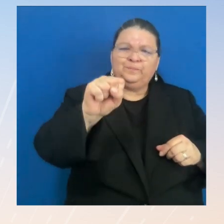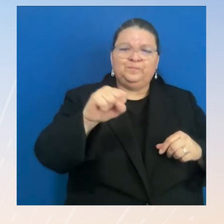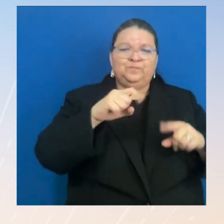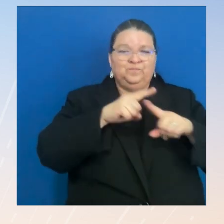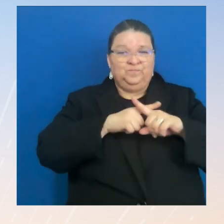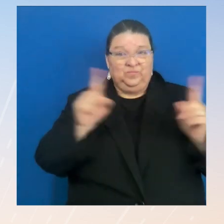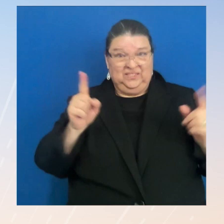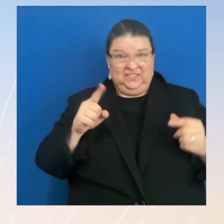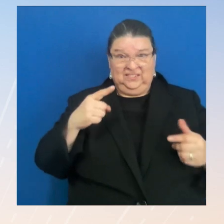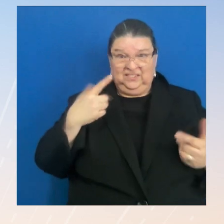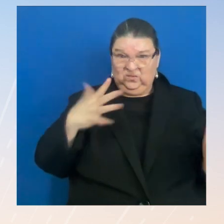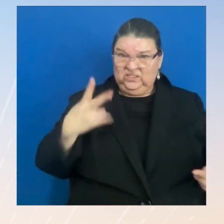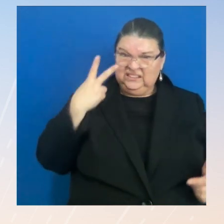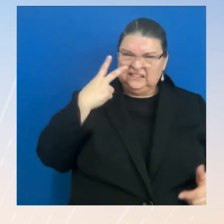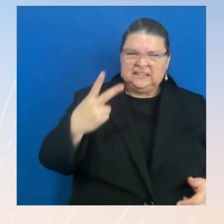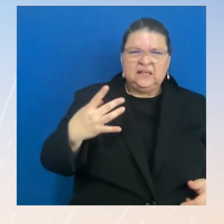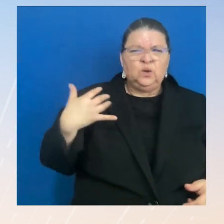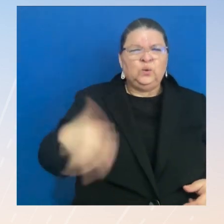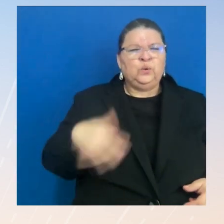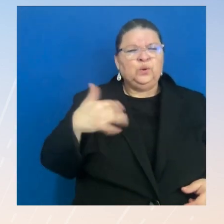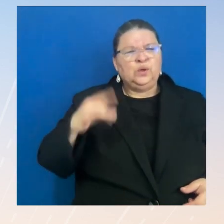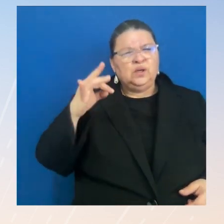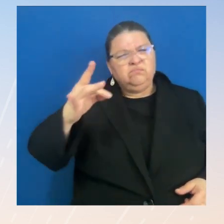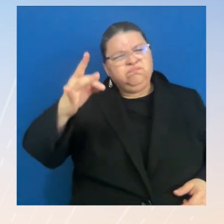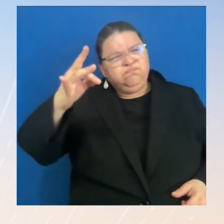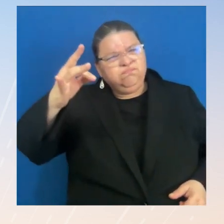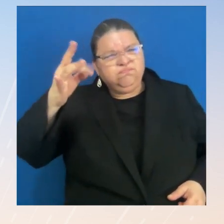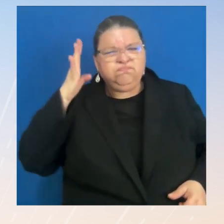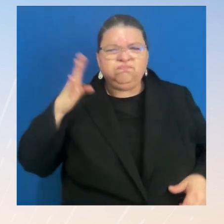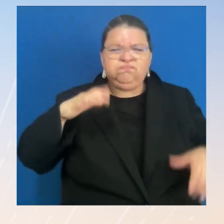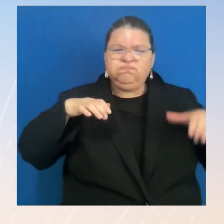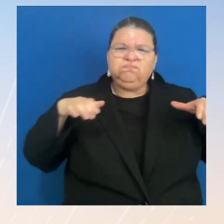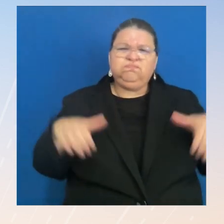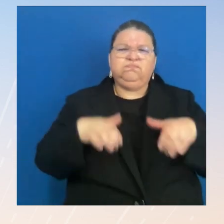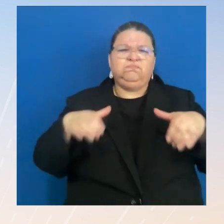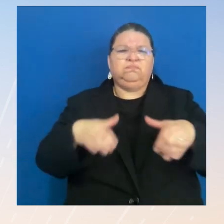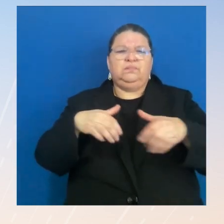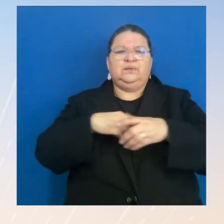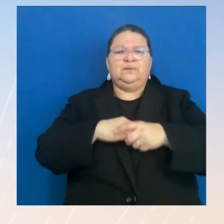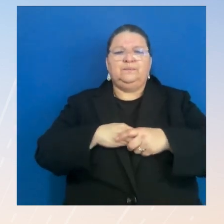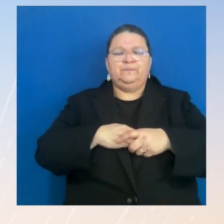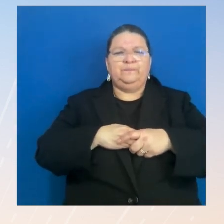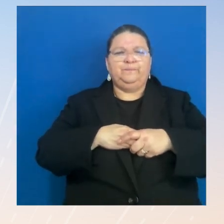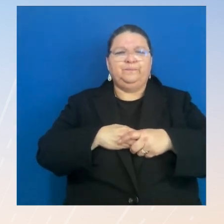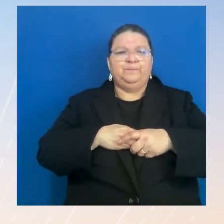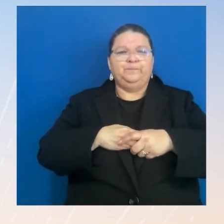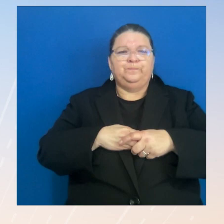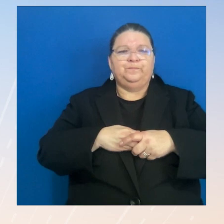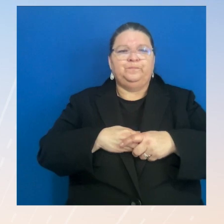and this is consistent with that. Go ahead. The Press: So, aside from the request for weapons, President Zelenskyy has also requested